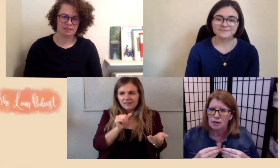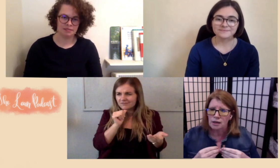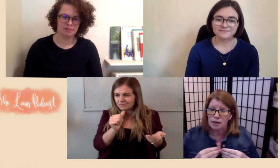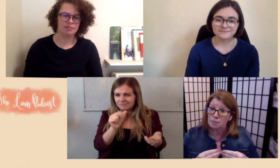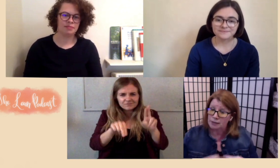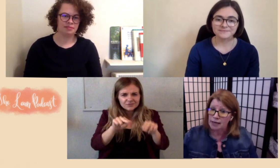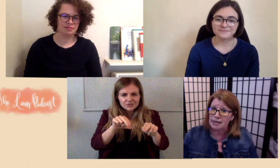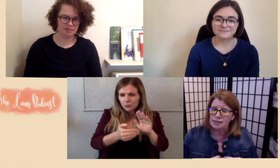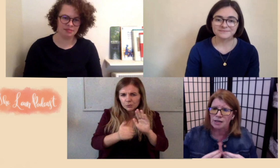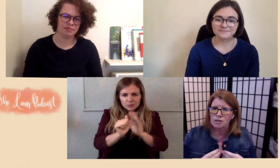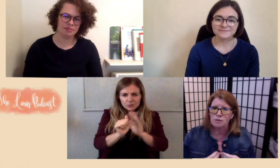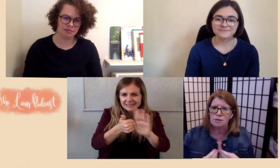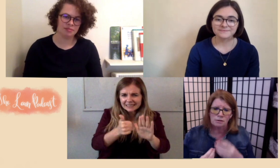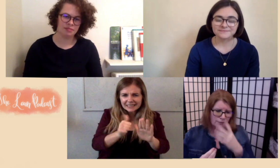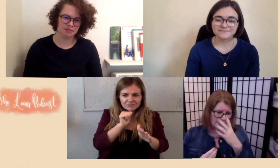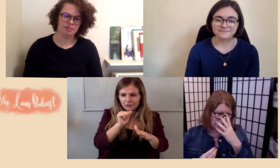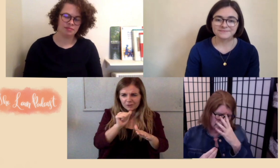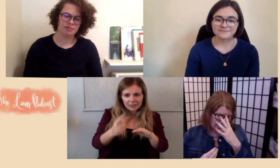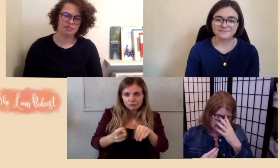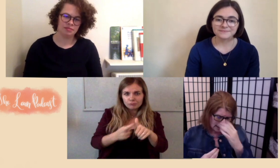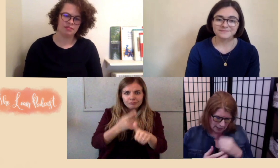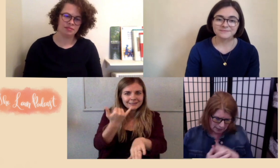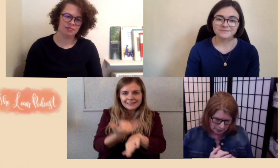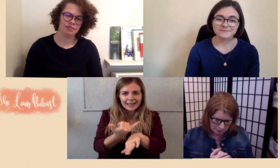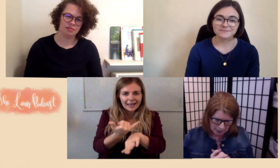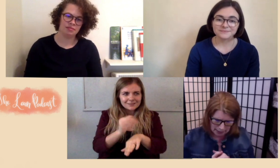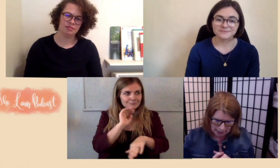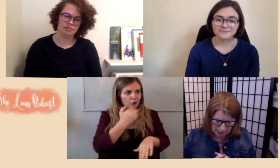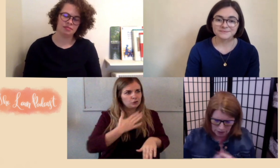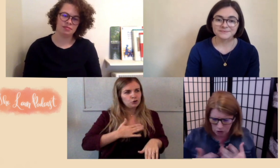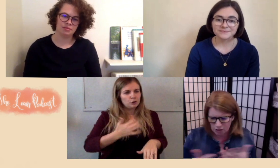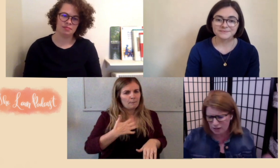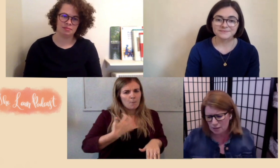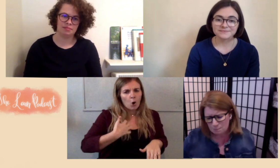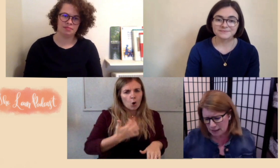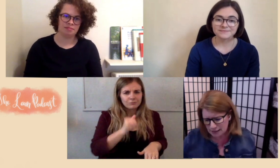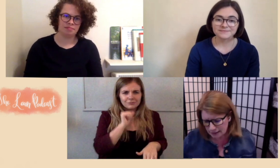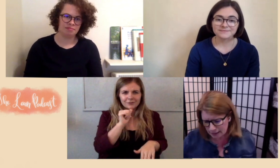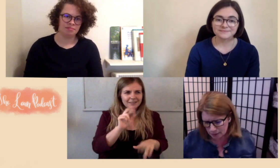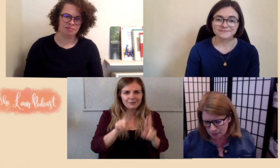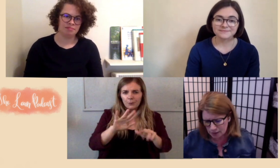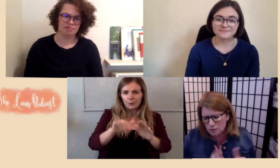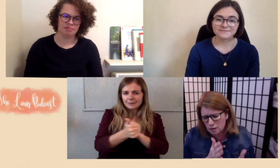I had somebody who wouldn't moan along with me, even though he didn't realize it was fun, apparently.